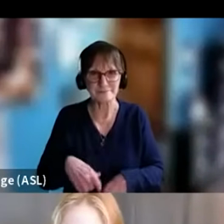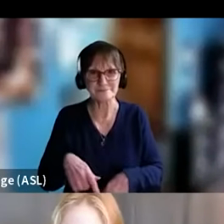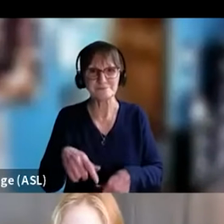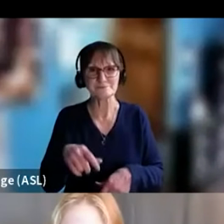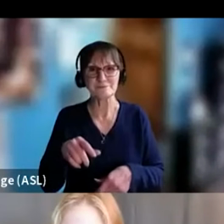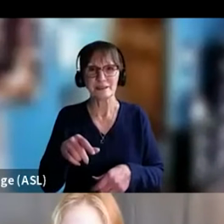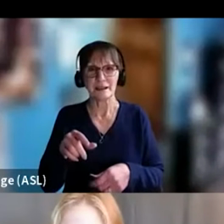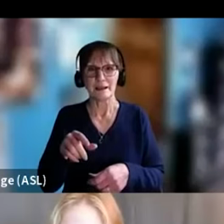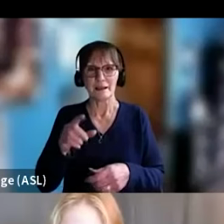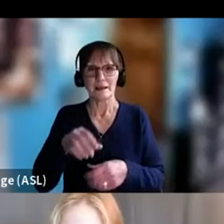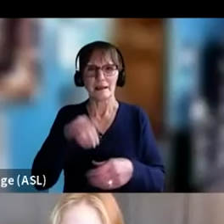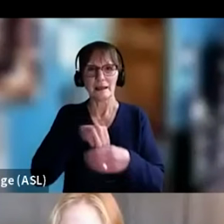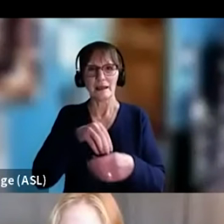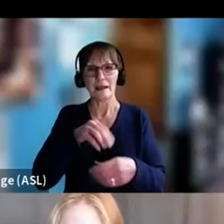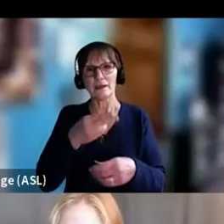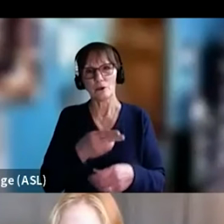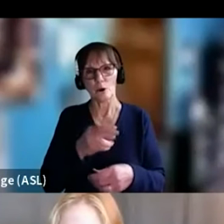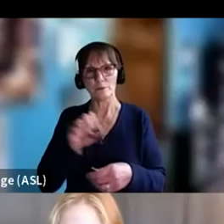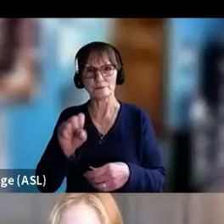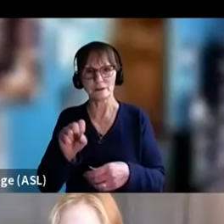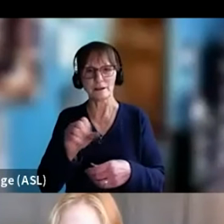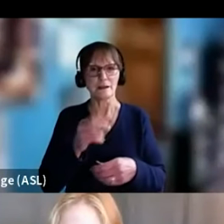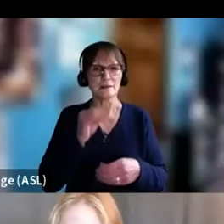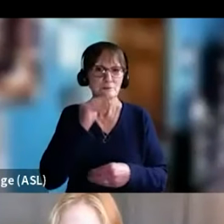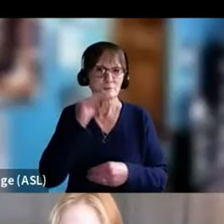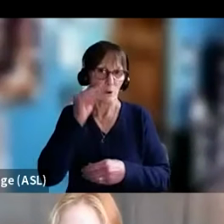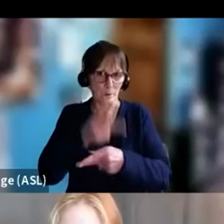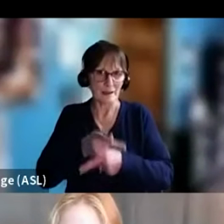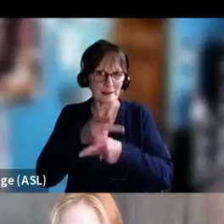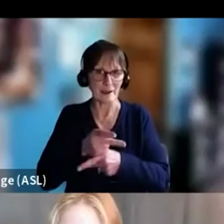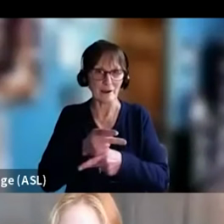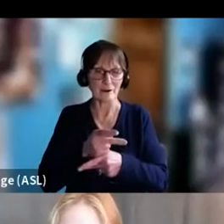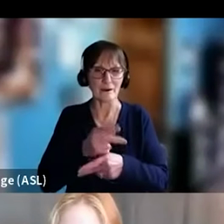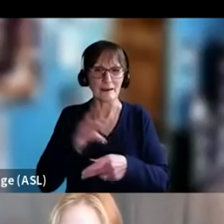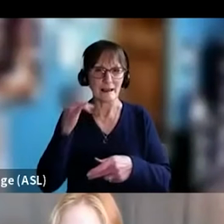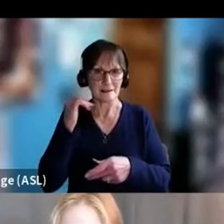So In-Home Supportive Services is home care. In California the way it is,